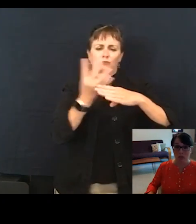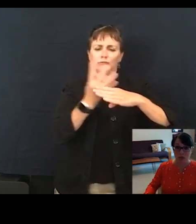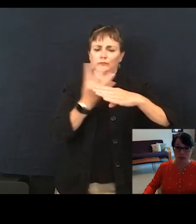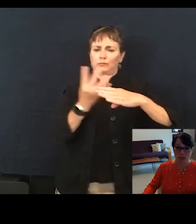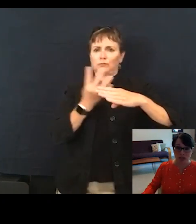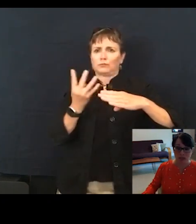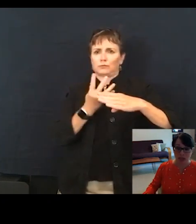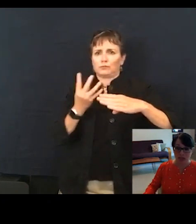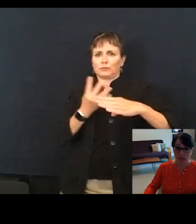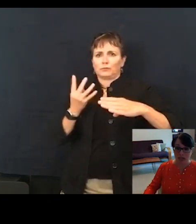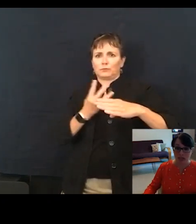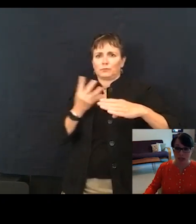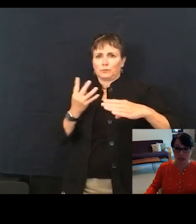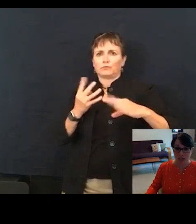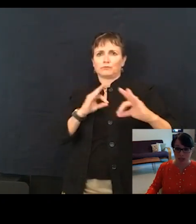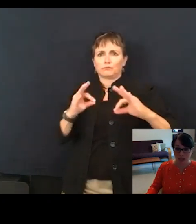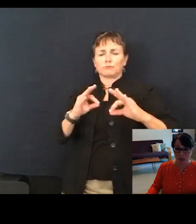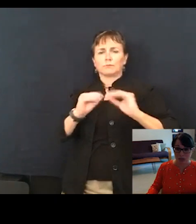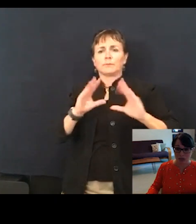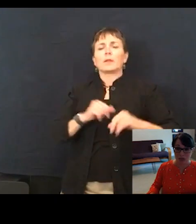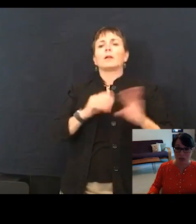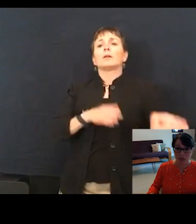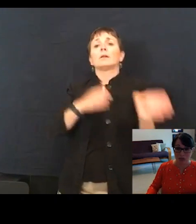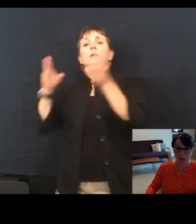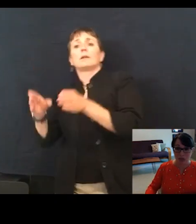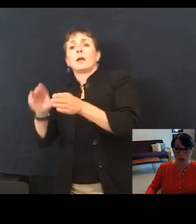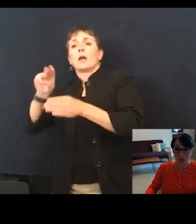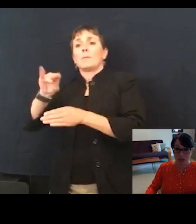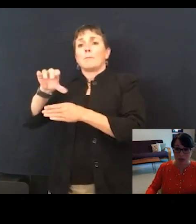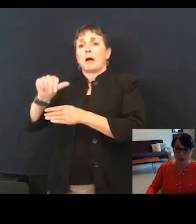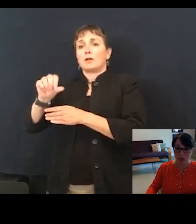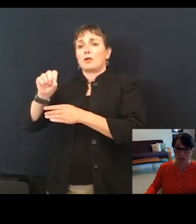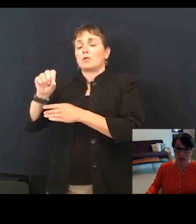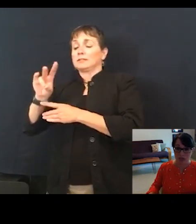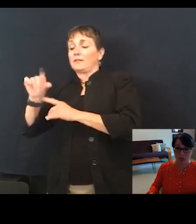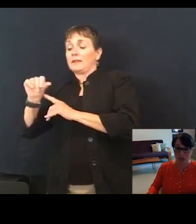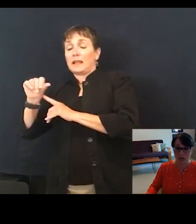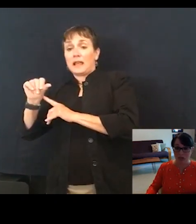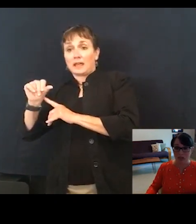whereas in a myosin 7A deficient mouse, called the shaker-1 mouse, you can see that those hair cell